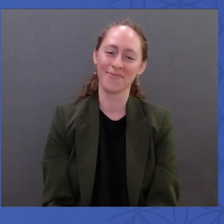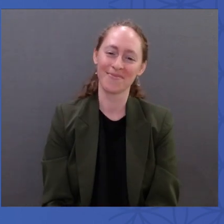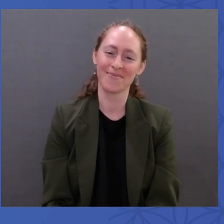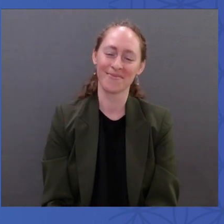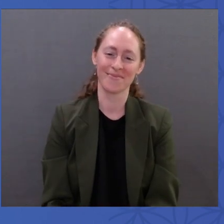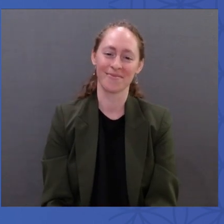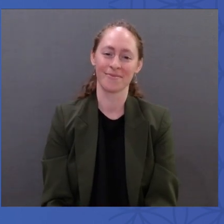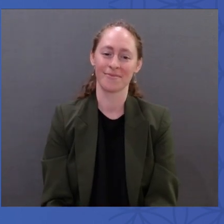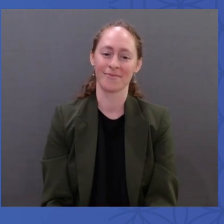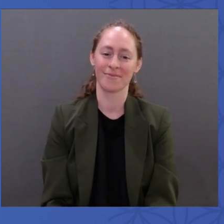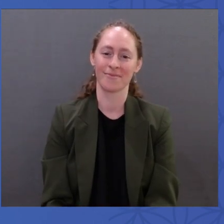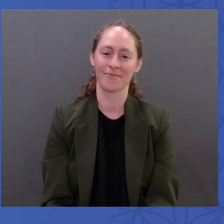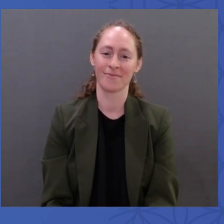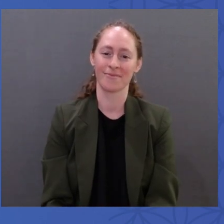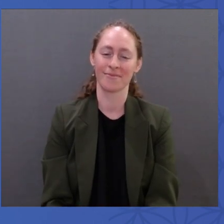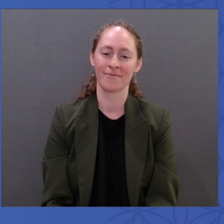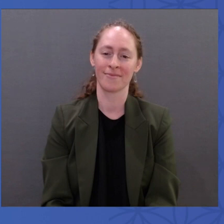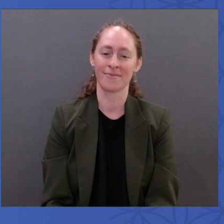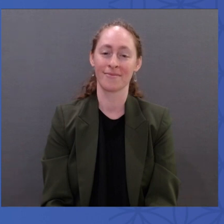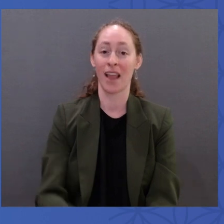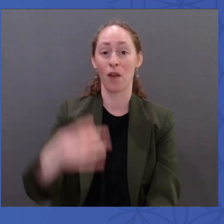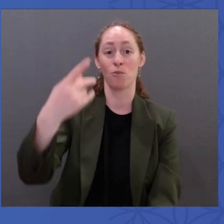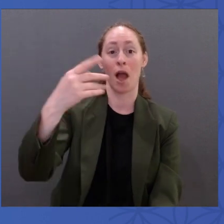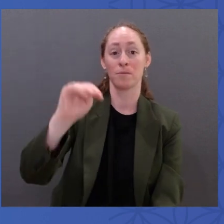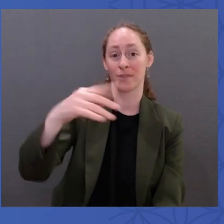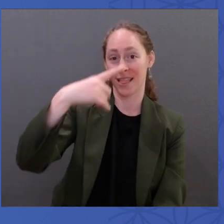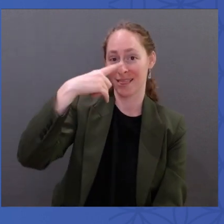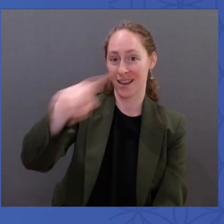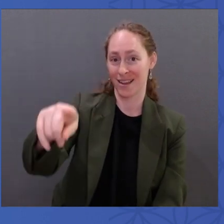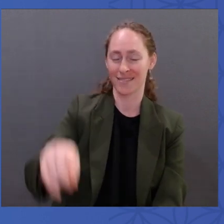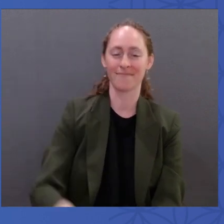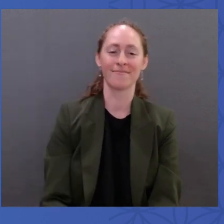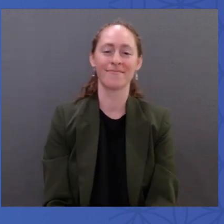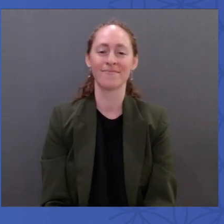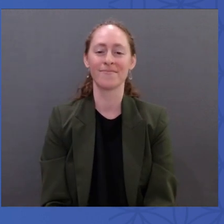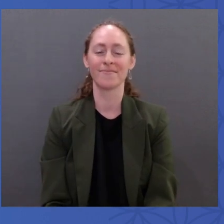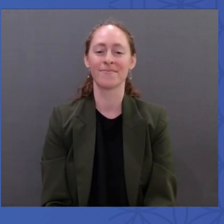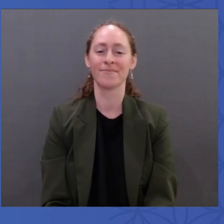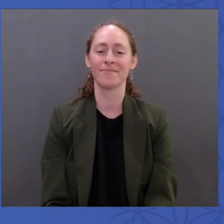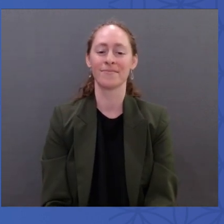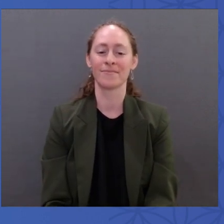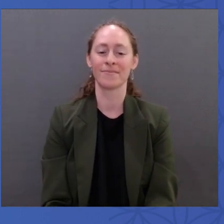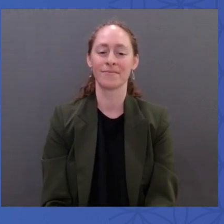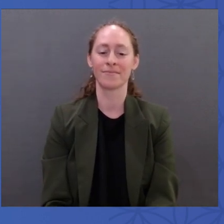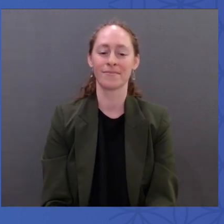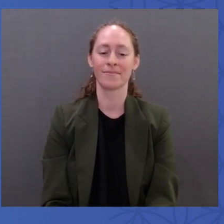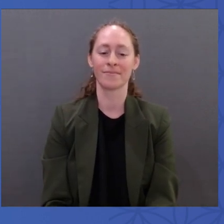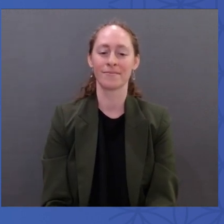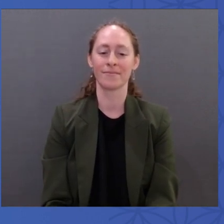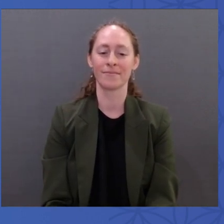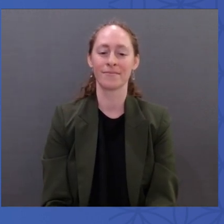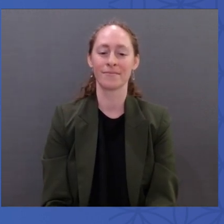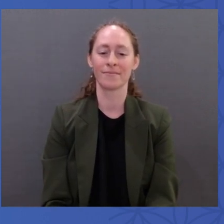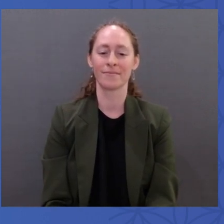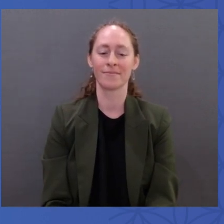Prime Minister, to you. Prime Minister Chan-o-cha: (As Interpreted)